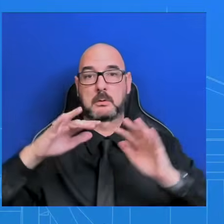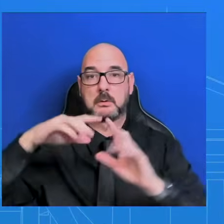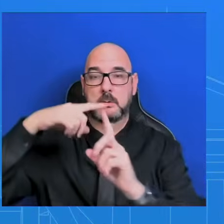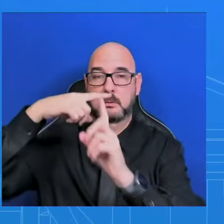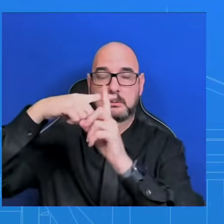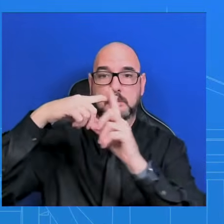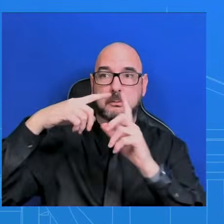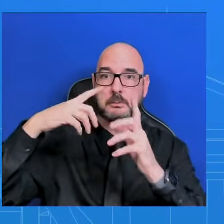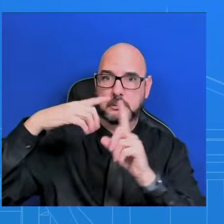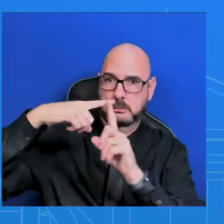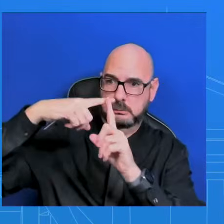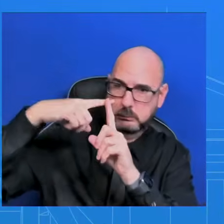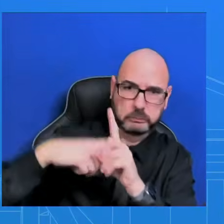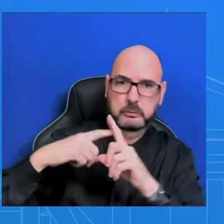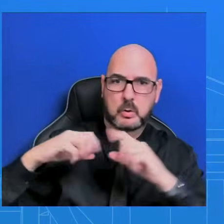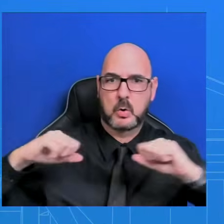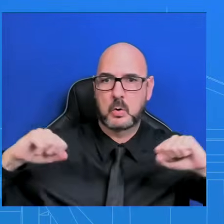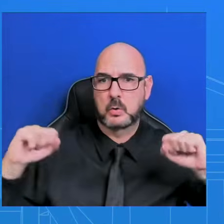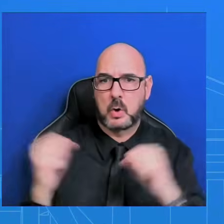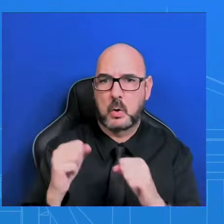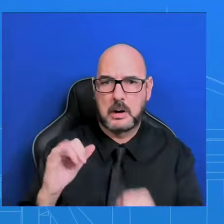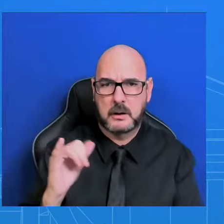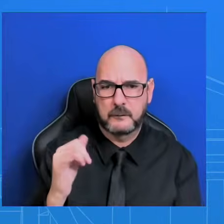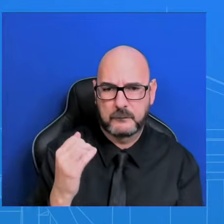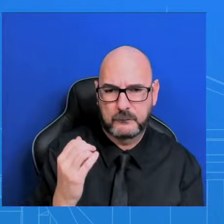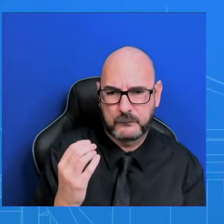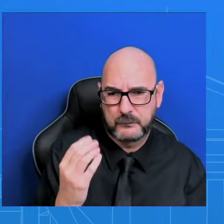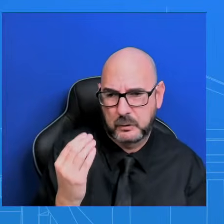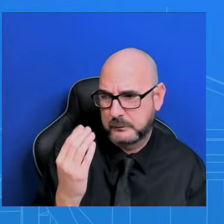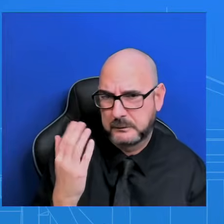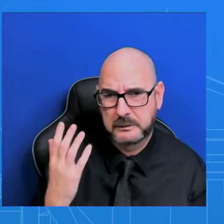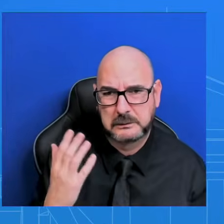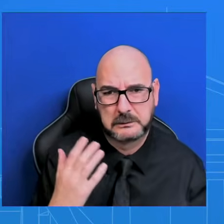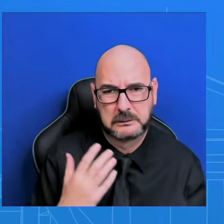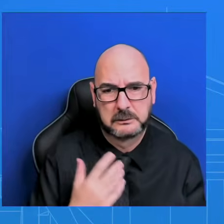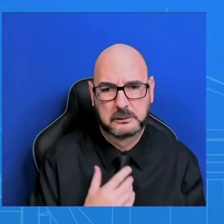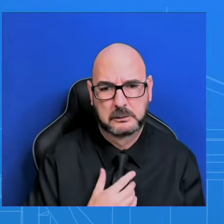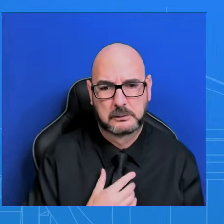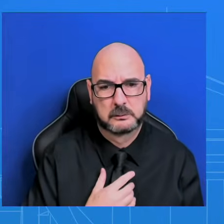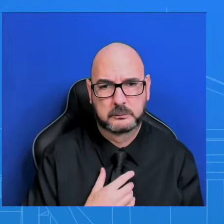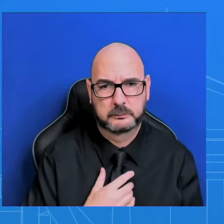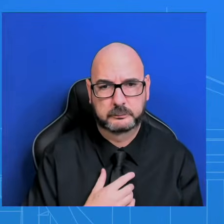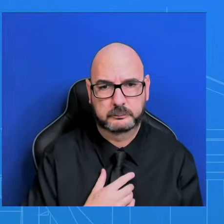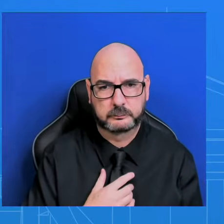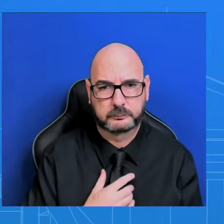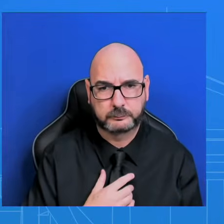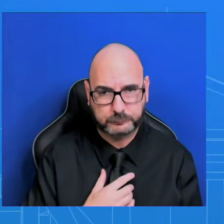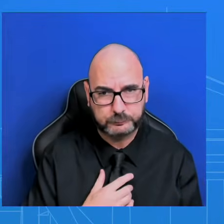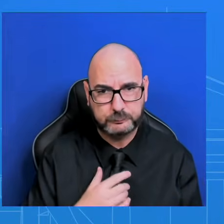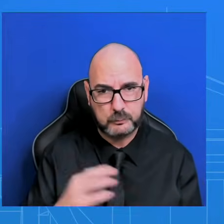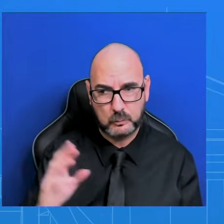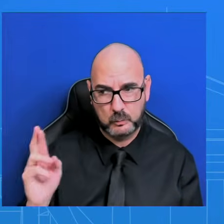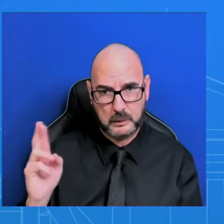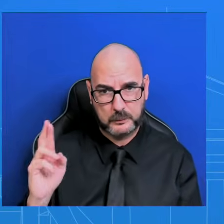this very recently about how those actions that are being taken by Republican leader- -- leadership is a inhuha- -- inhu-